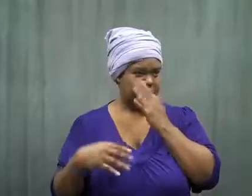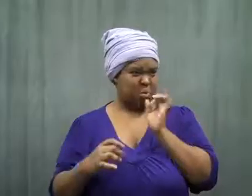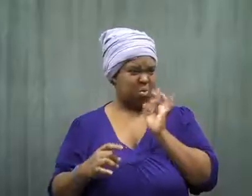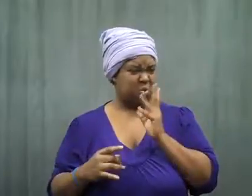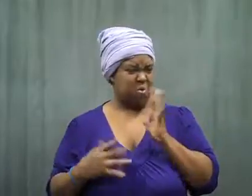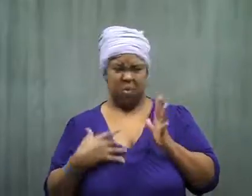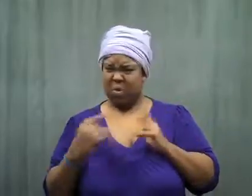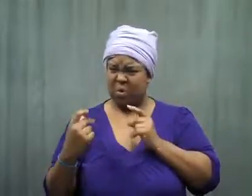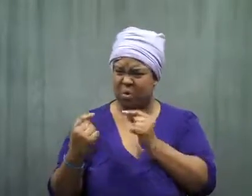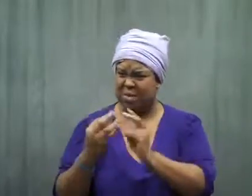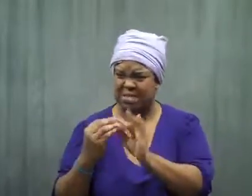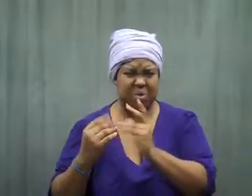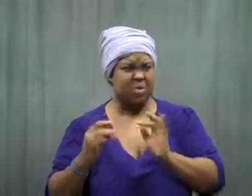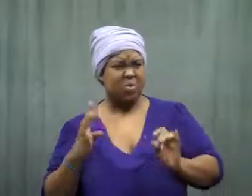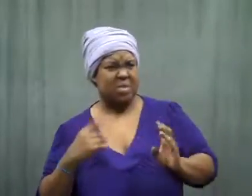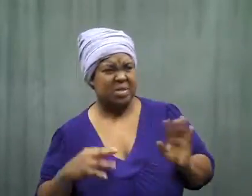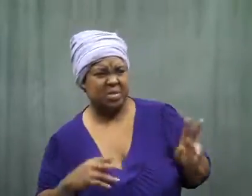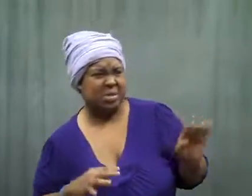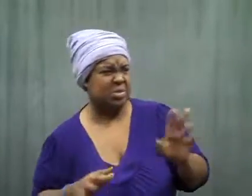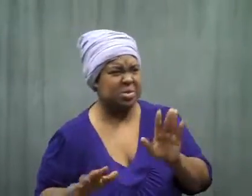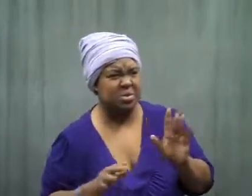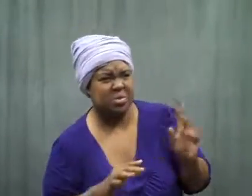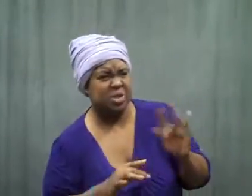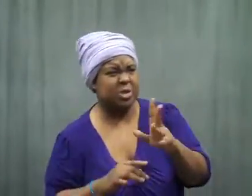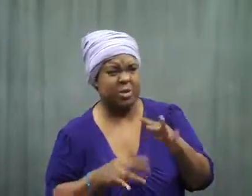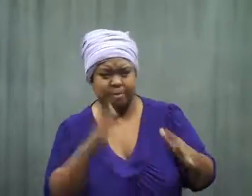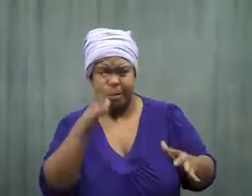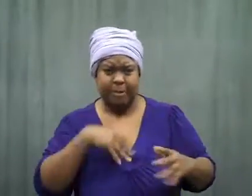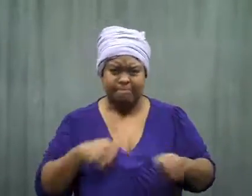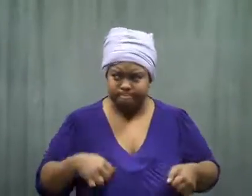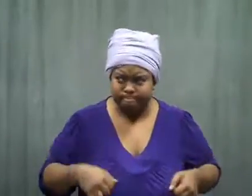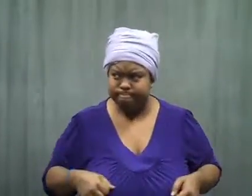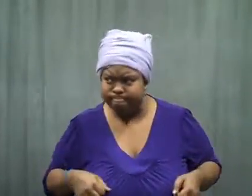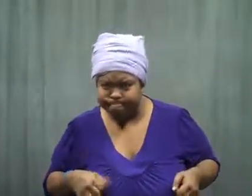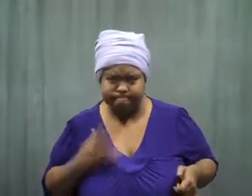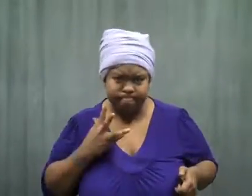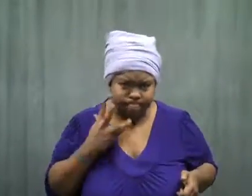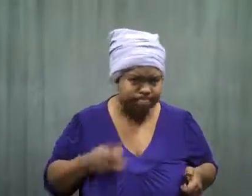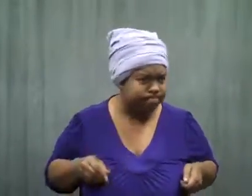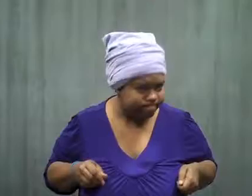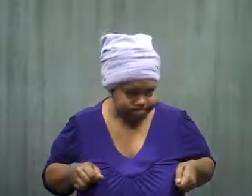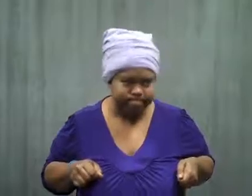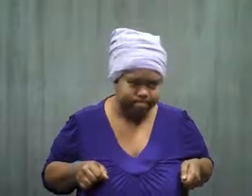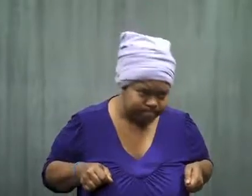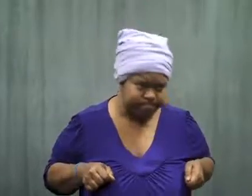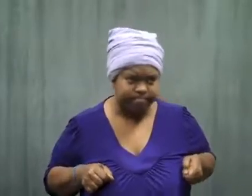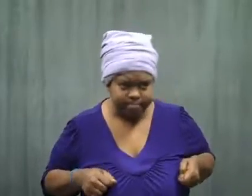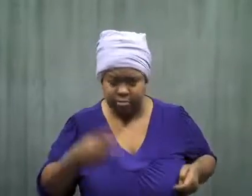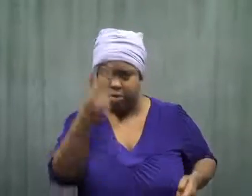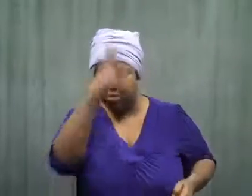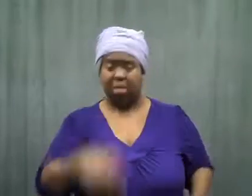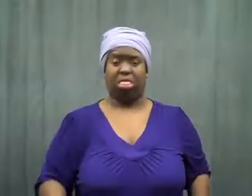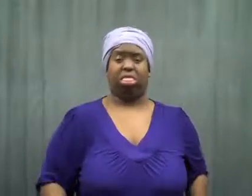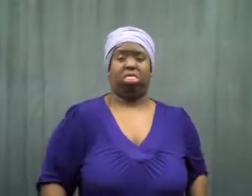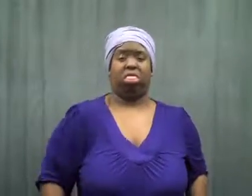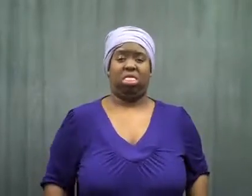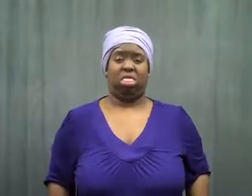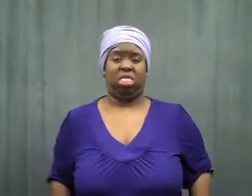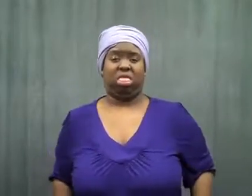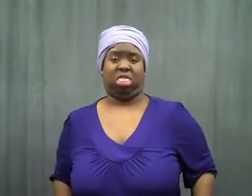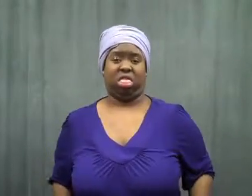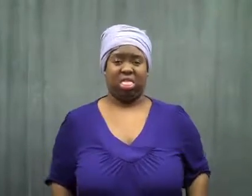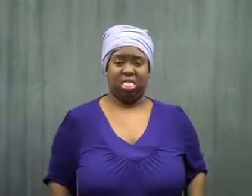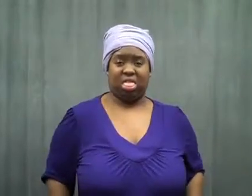We talked to each other.. "ooo.. see that?"